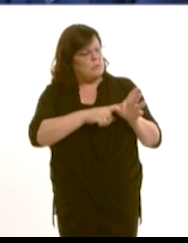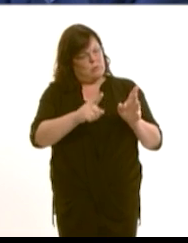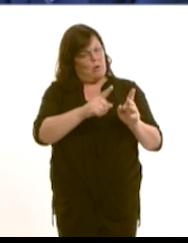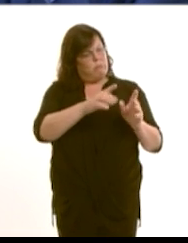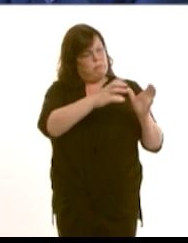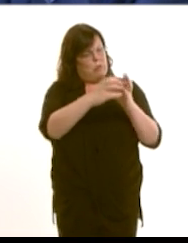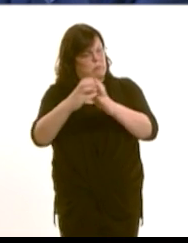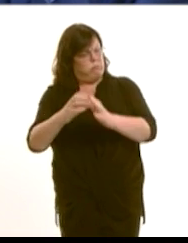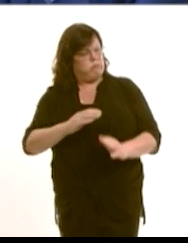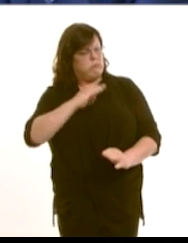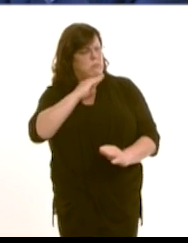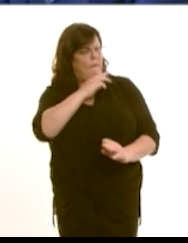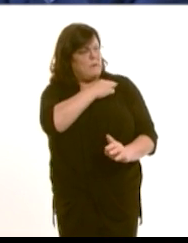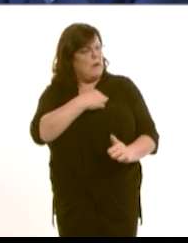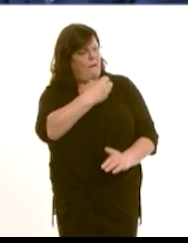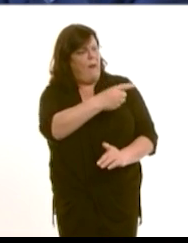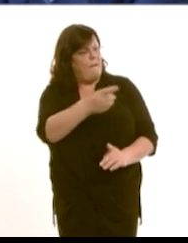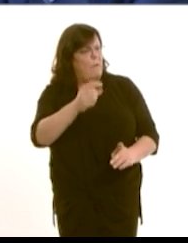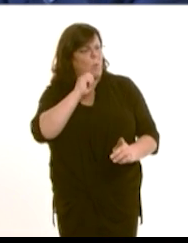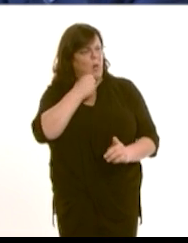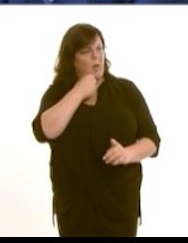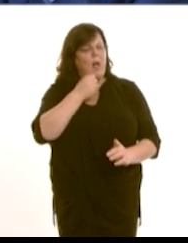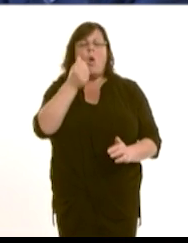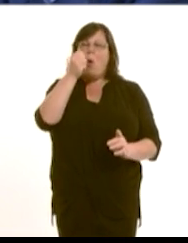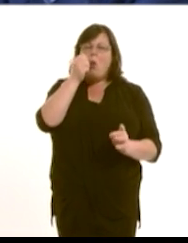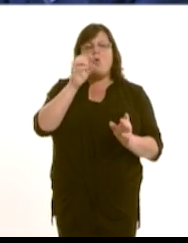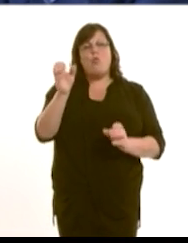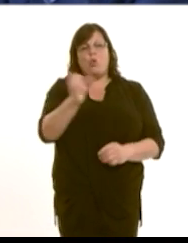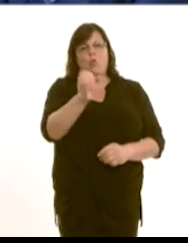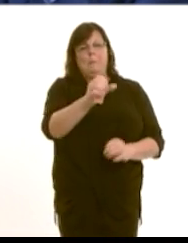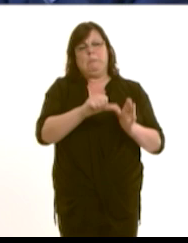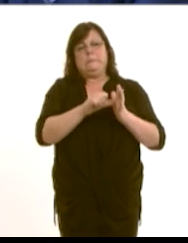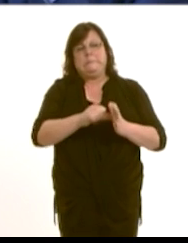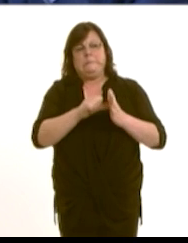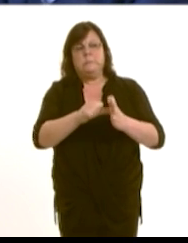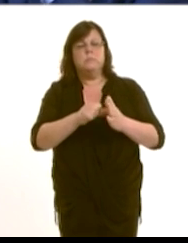It is true to say that recruitment has been a challenge; it will continue to be a challenge